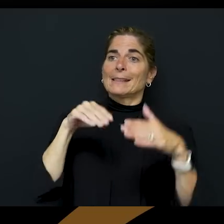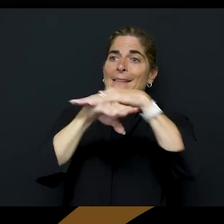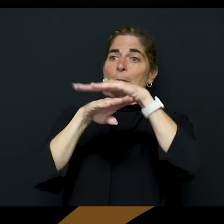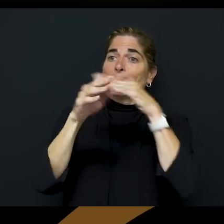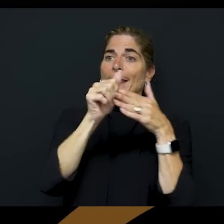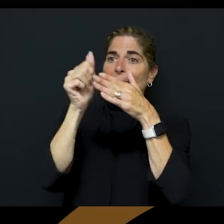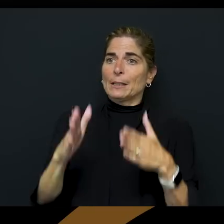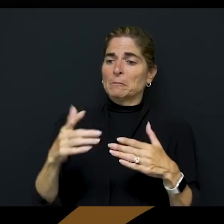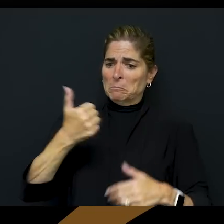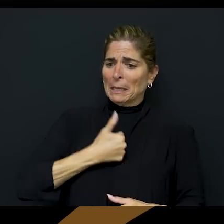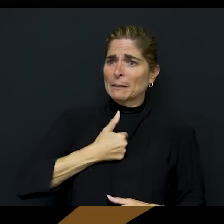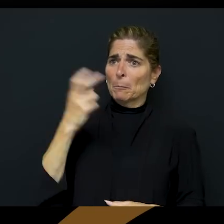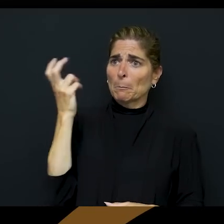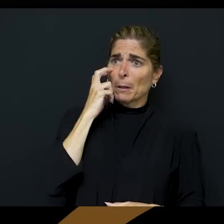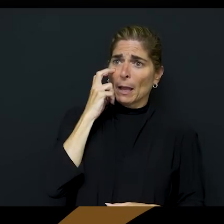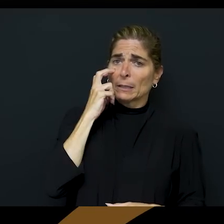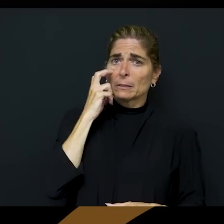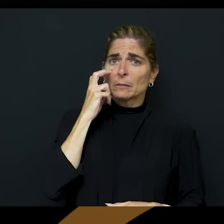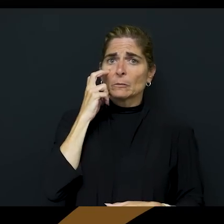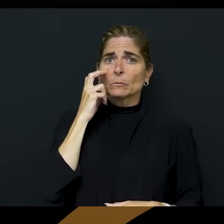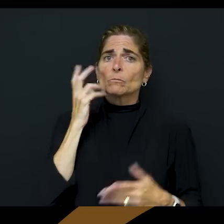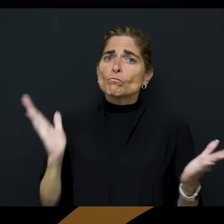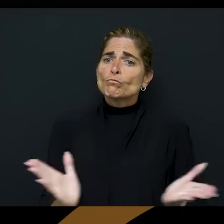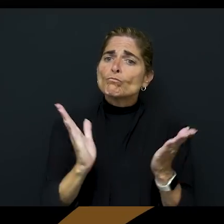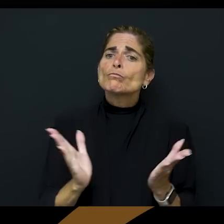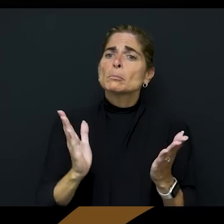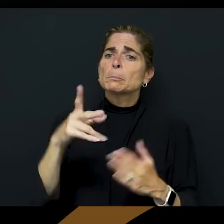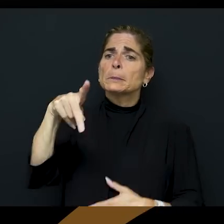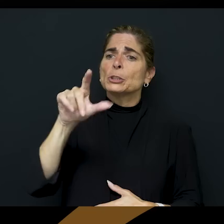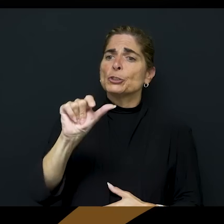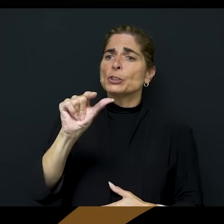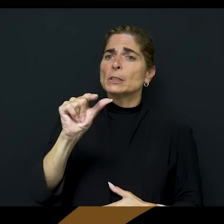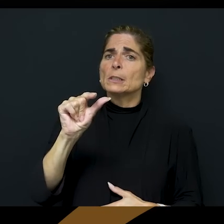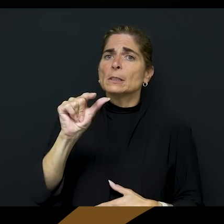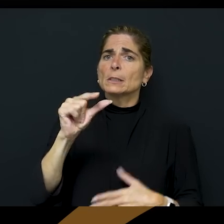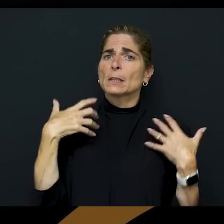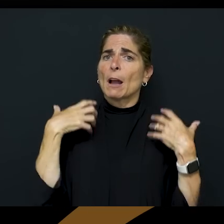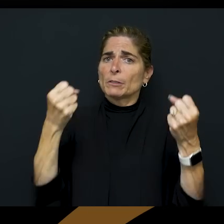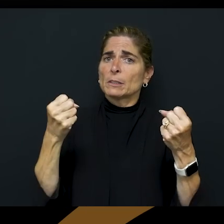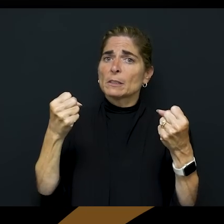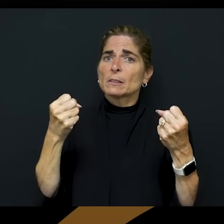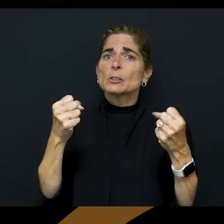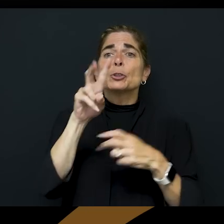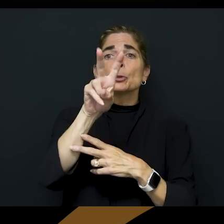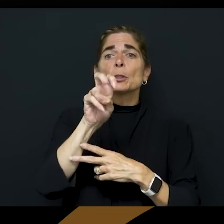A key priority for P&G is to build disability confidence. There's 250 million people worldwide